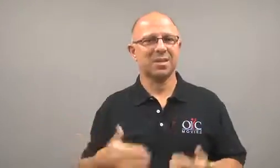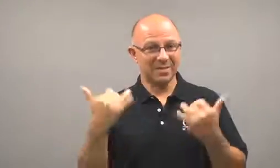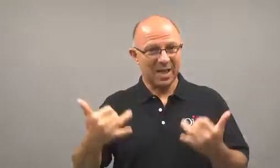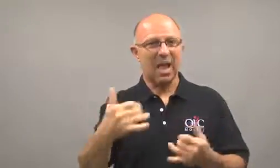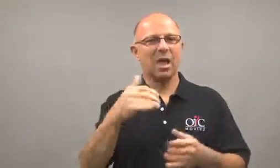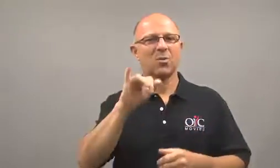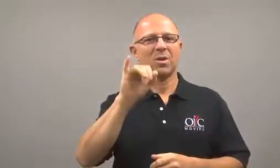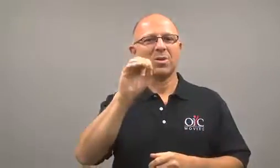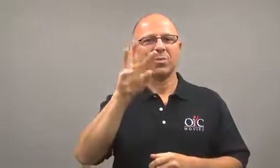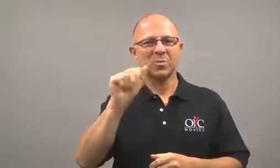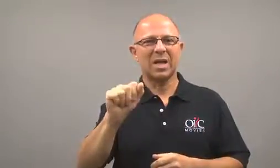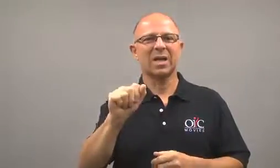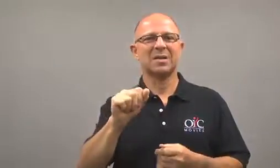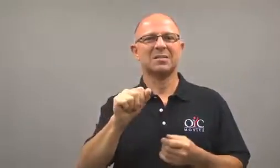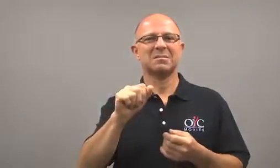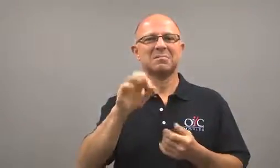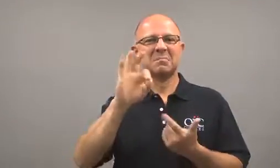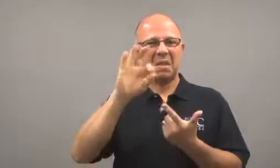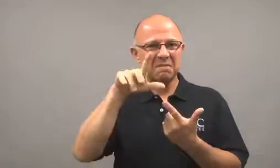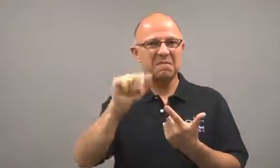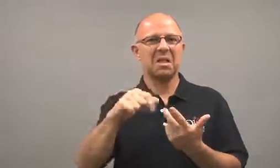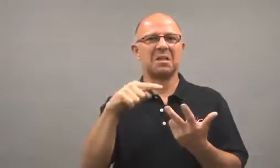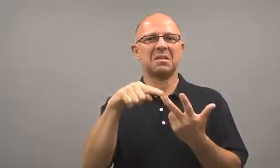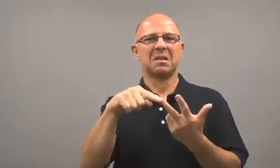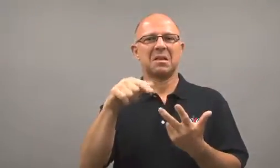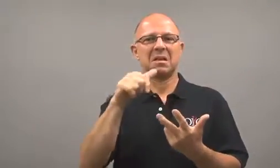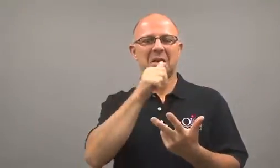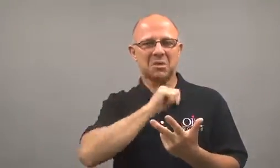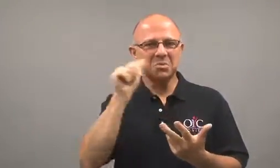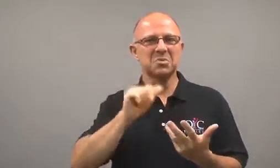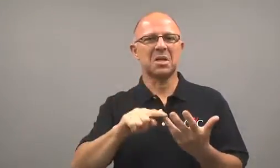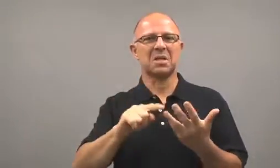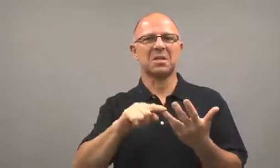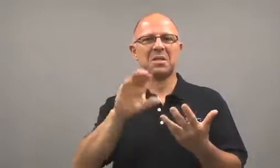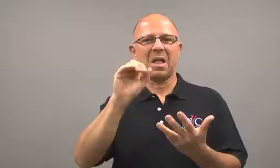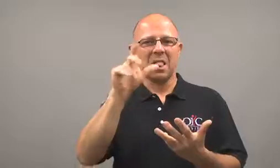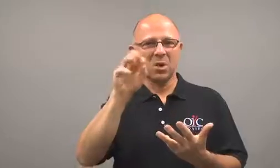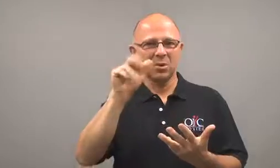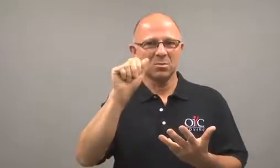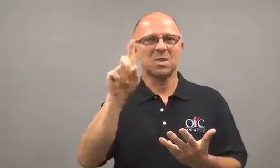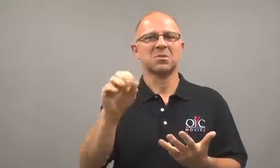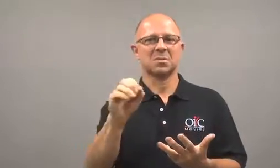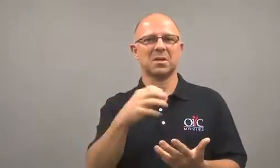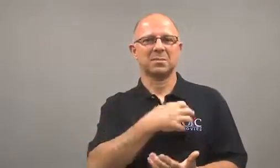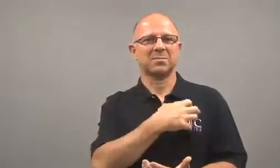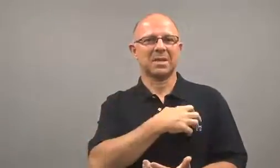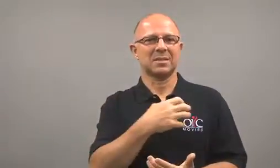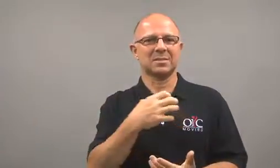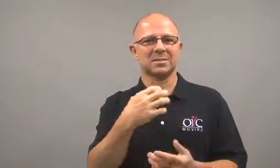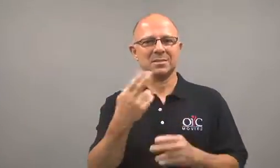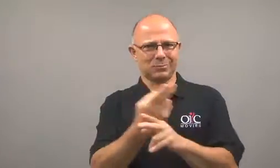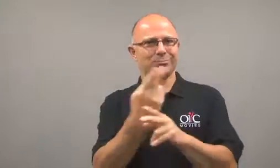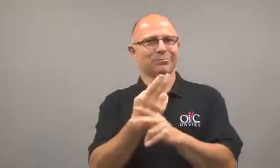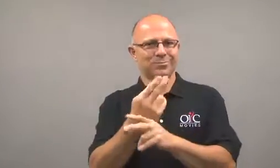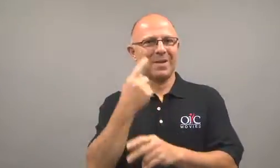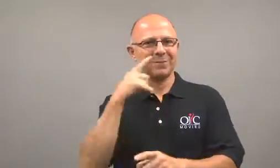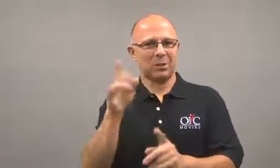Police departments in Iowa, Florida, Arizona and Colorado